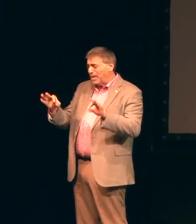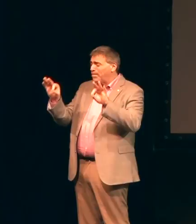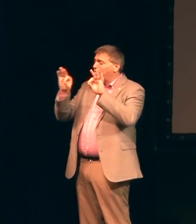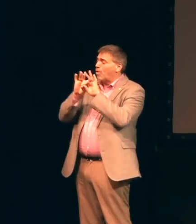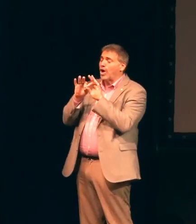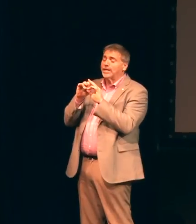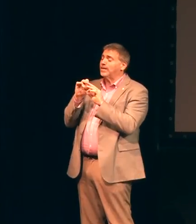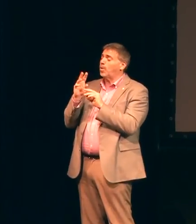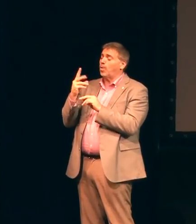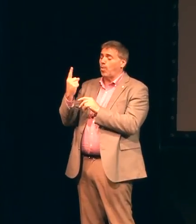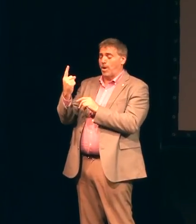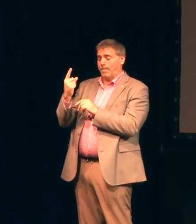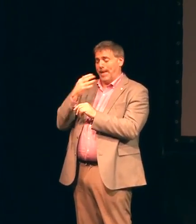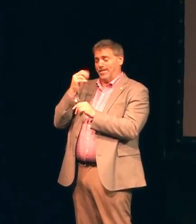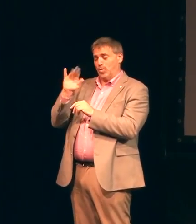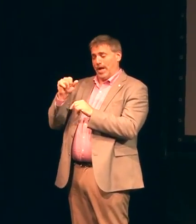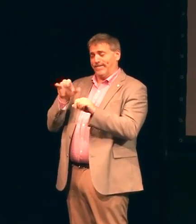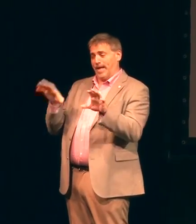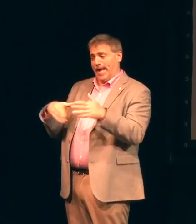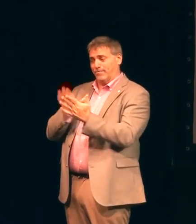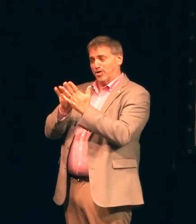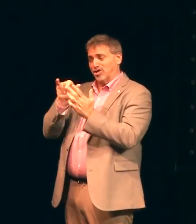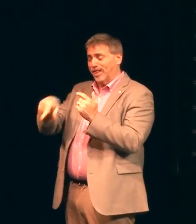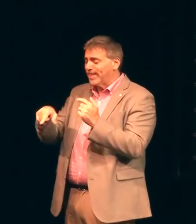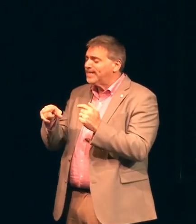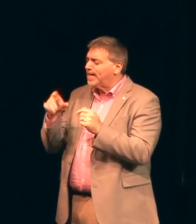question, I think it's important and the best way